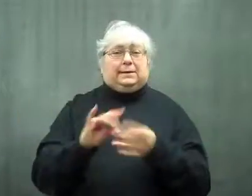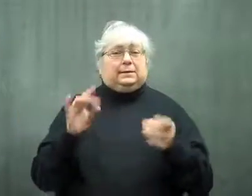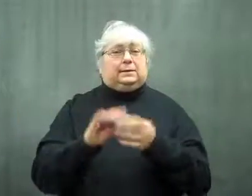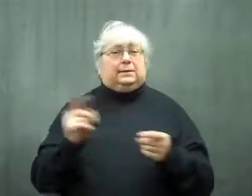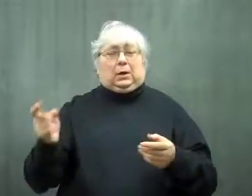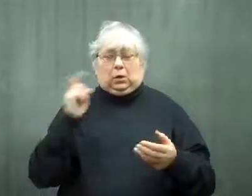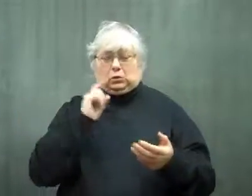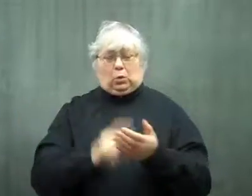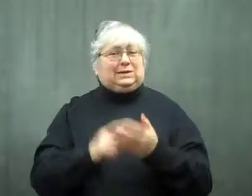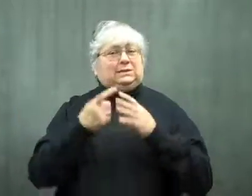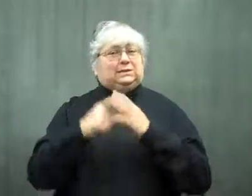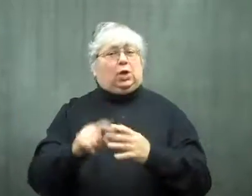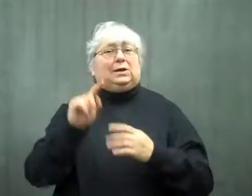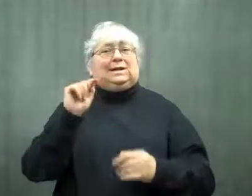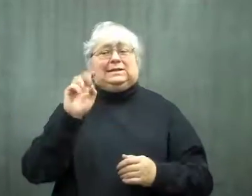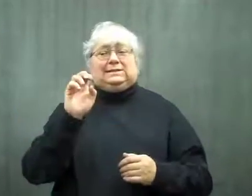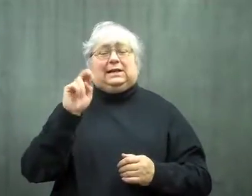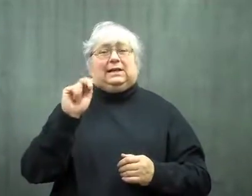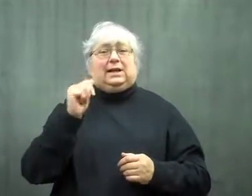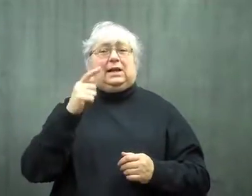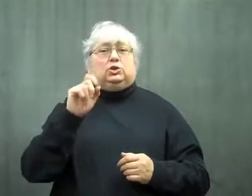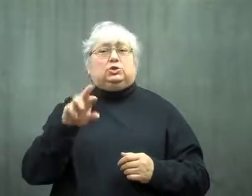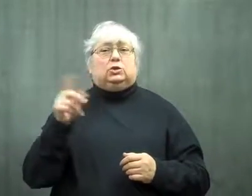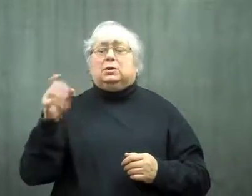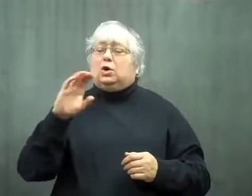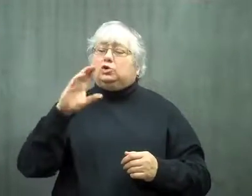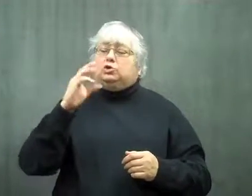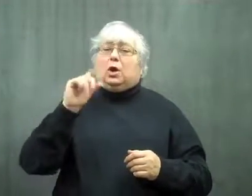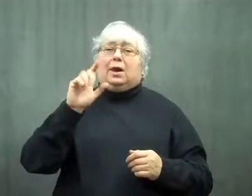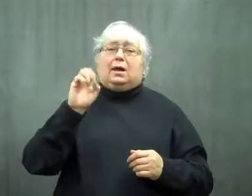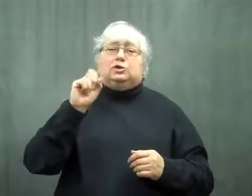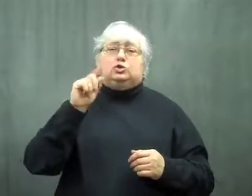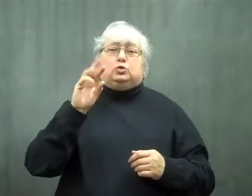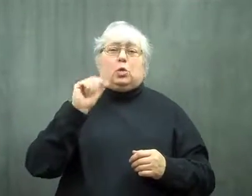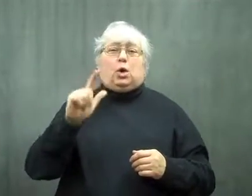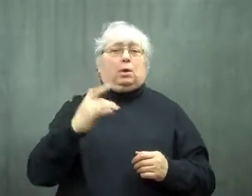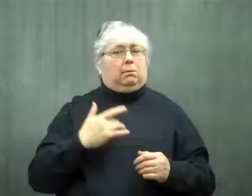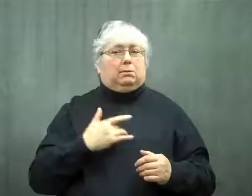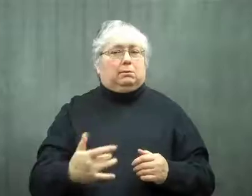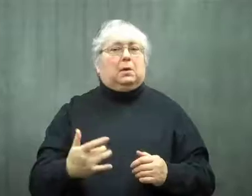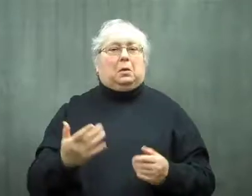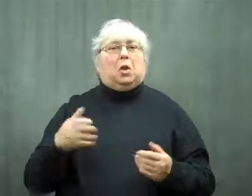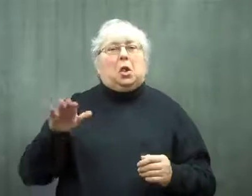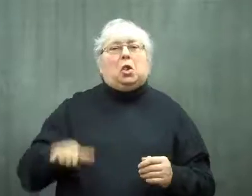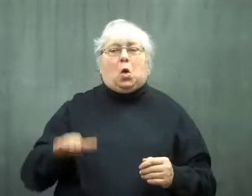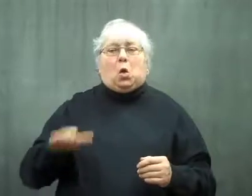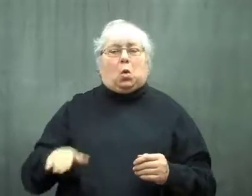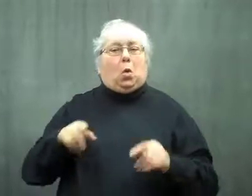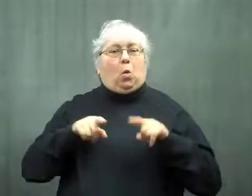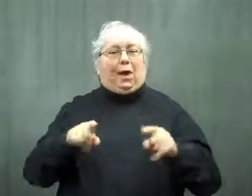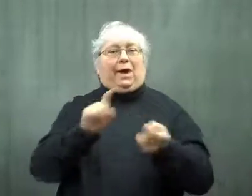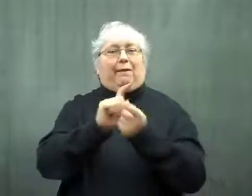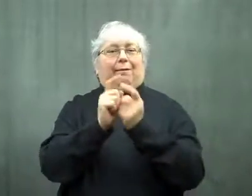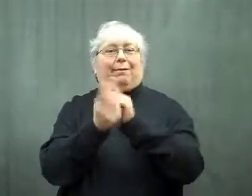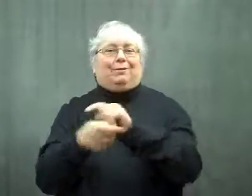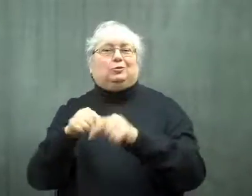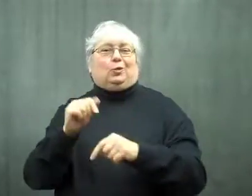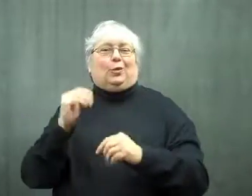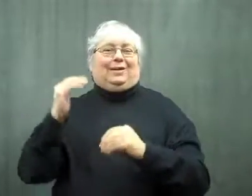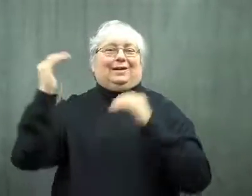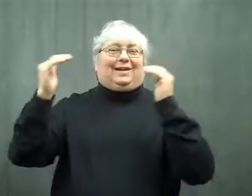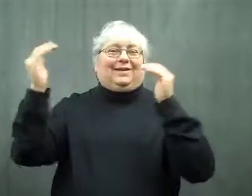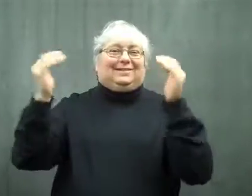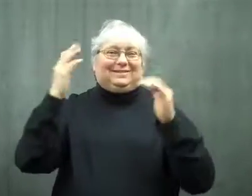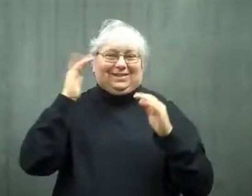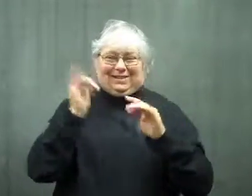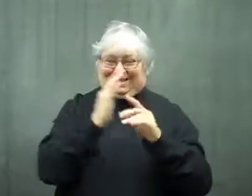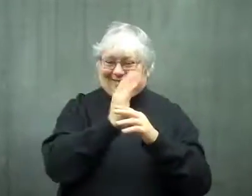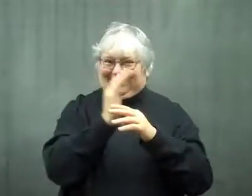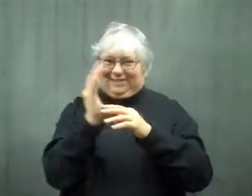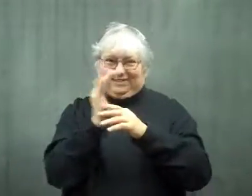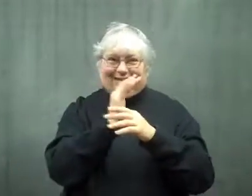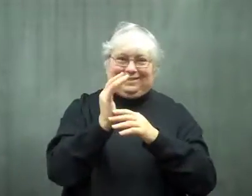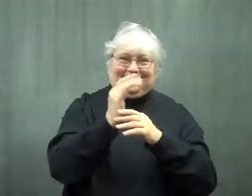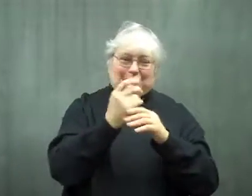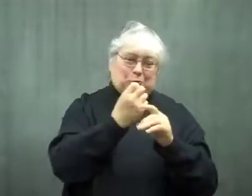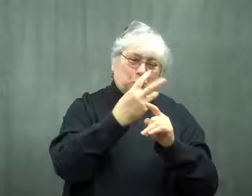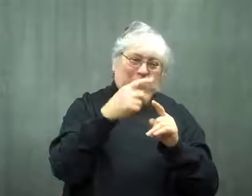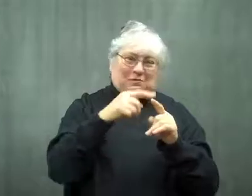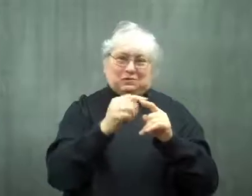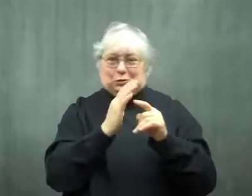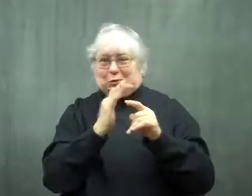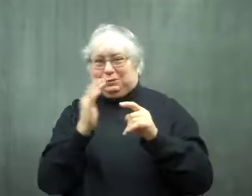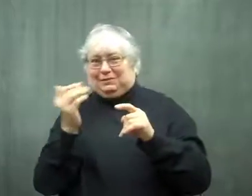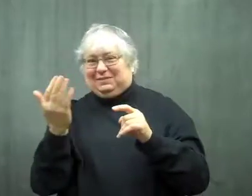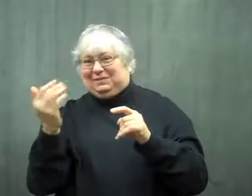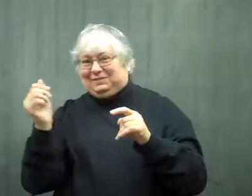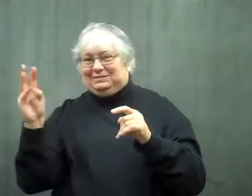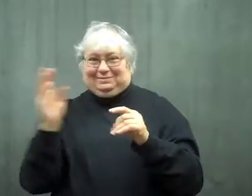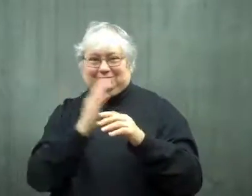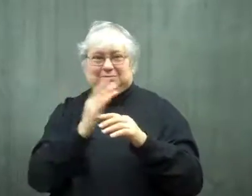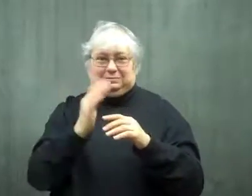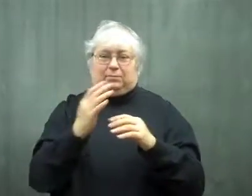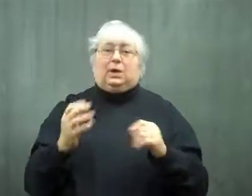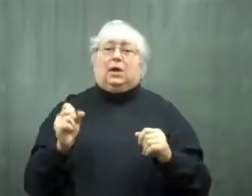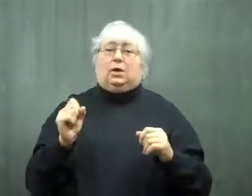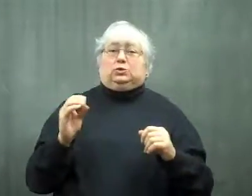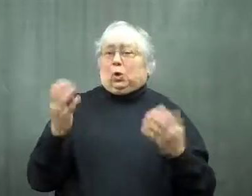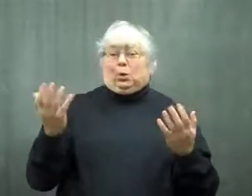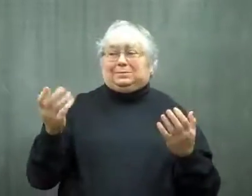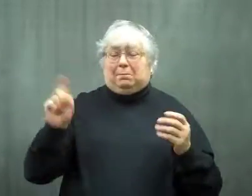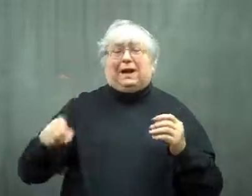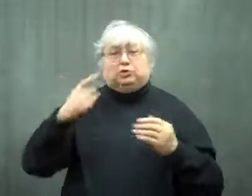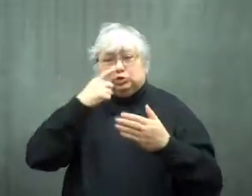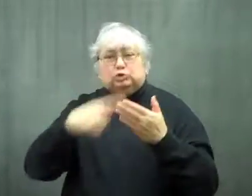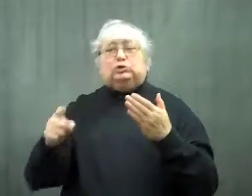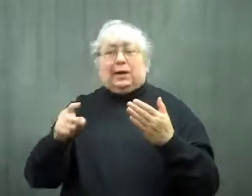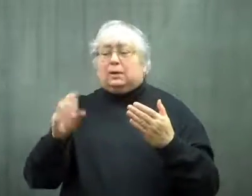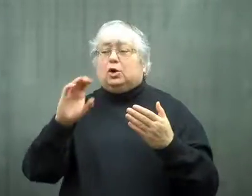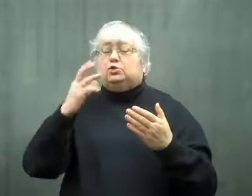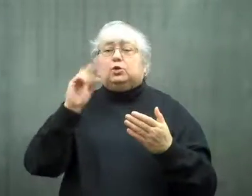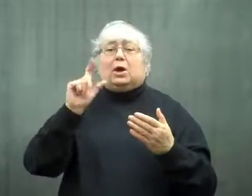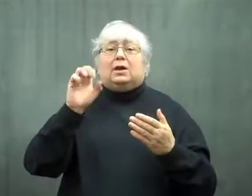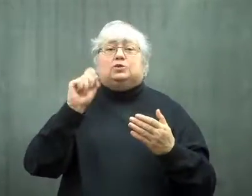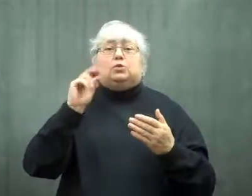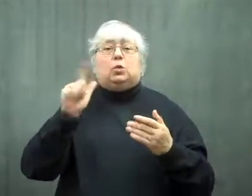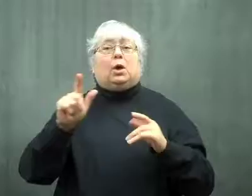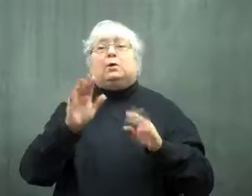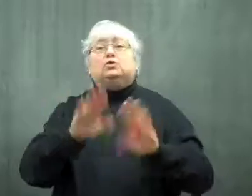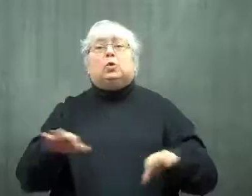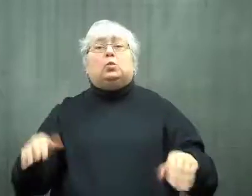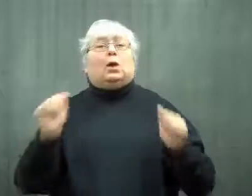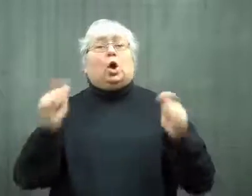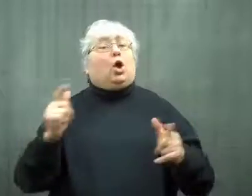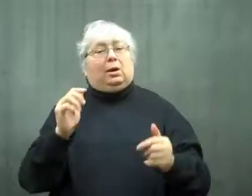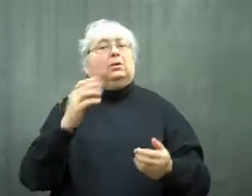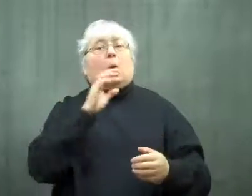Teens tend to have low cholesterol during the transition to adulthood in puberty.